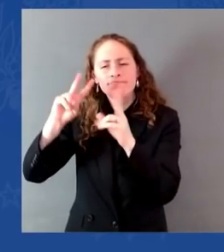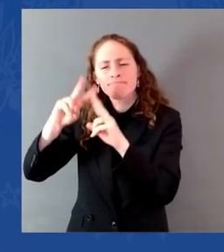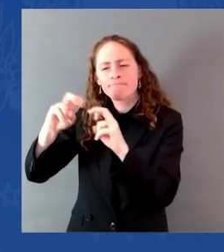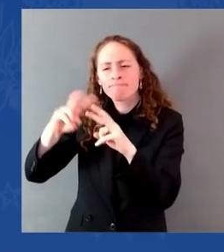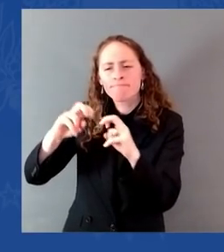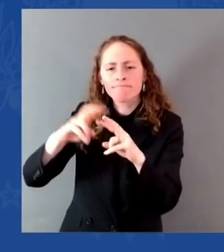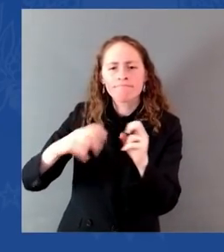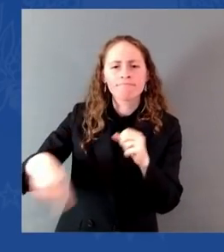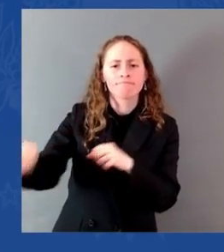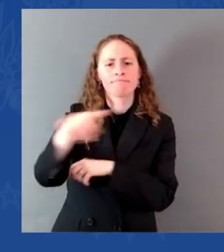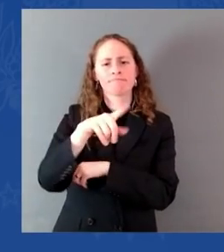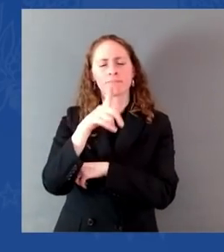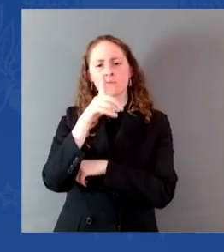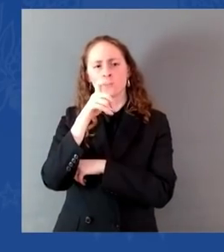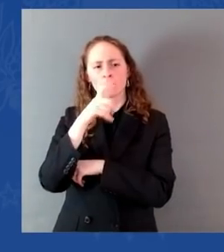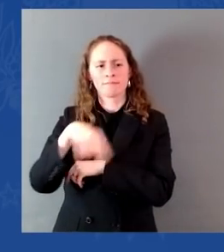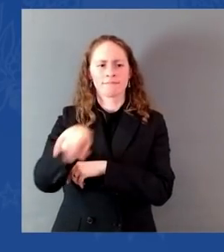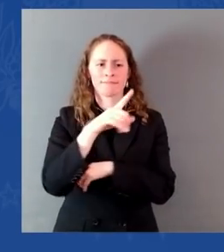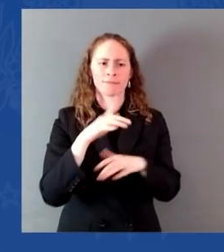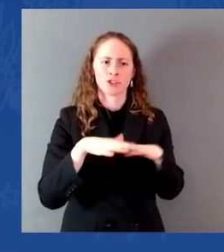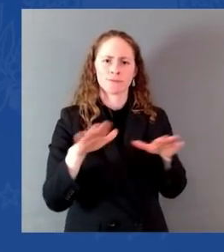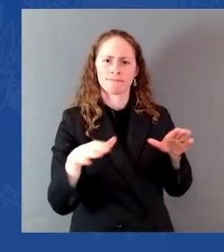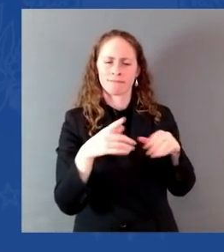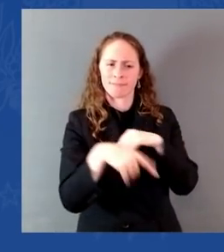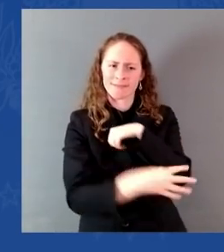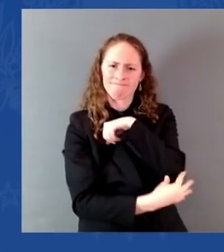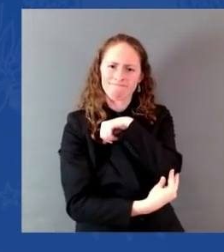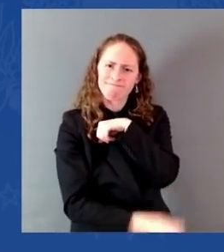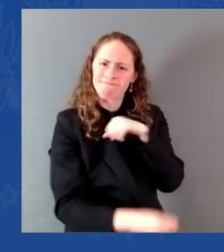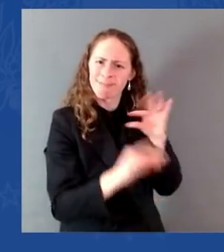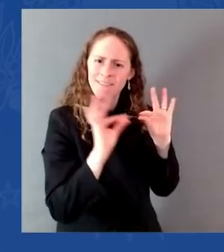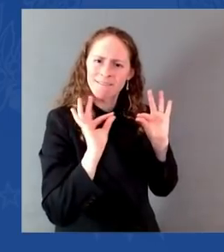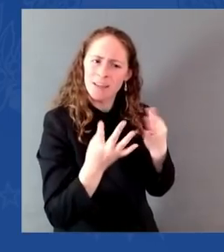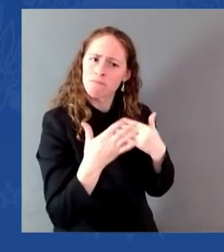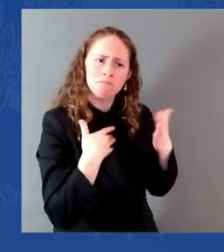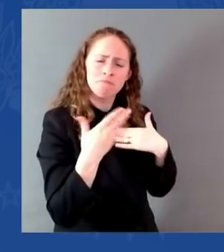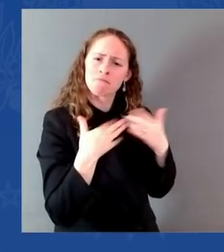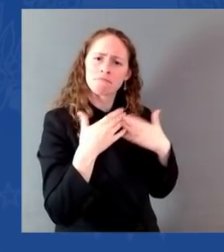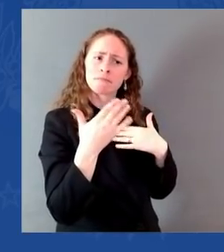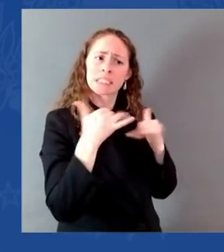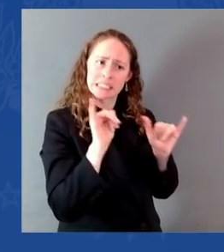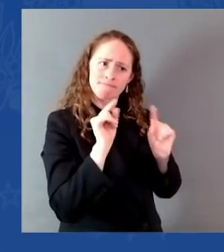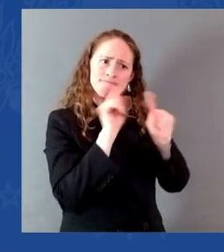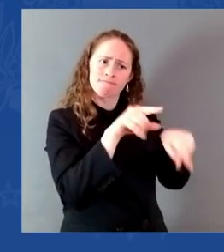are 47 percent more likely to go on to earn an associate's degree or higher after high school.